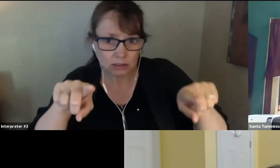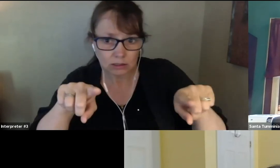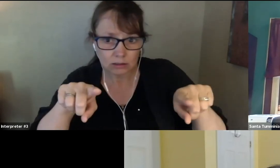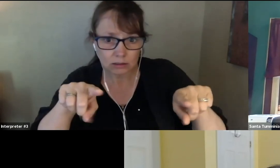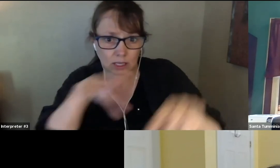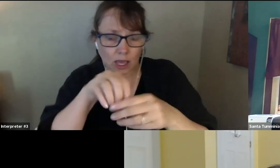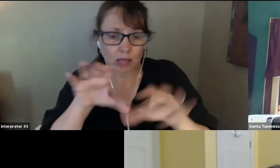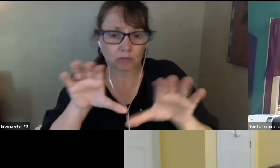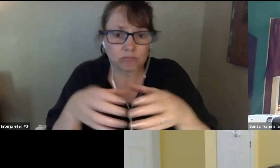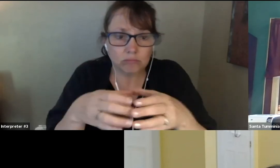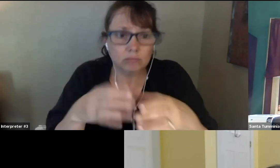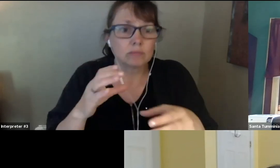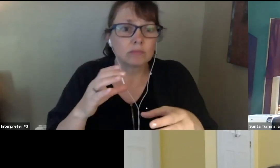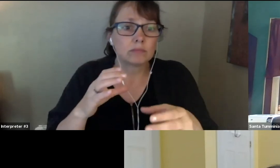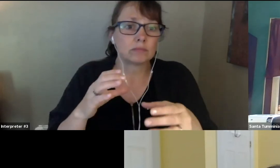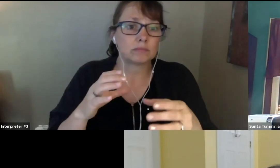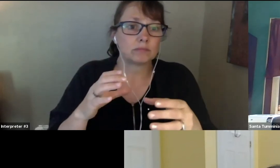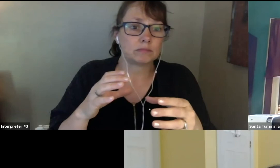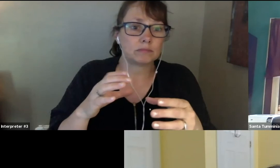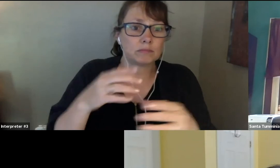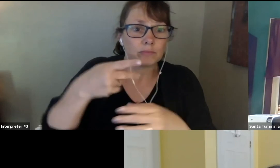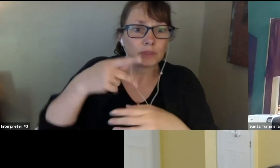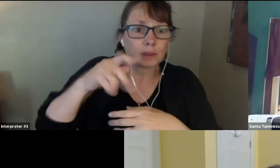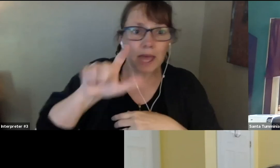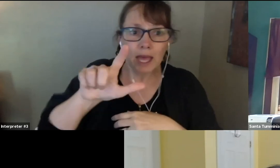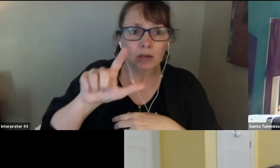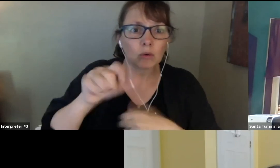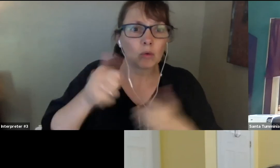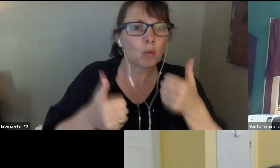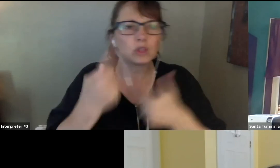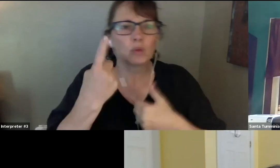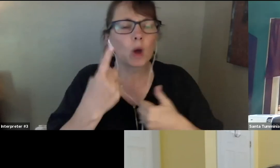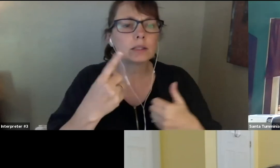be a richer vein than the other or more important to progress in the field? And those are very